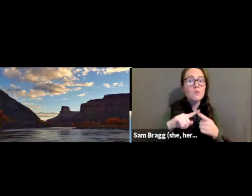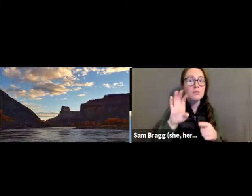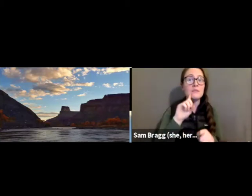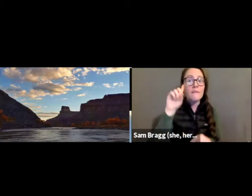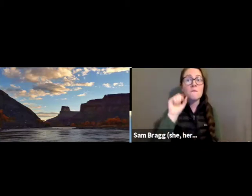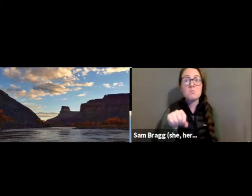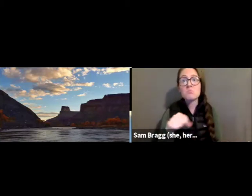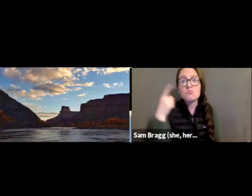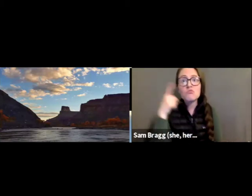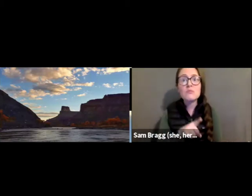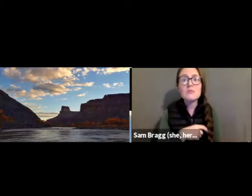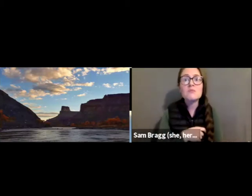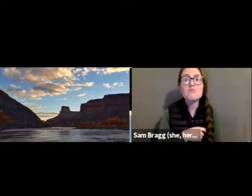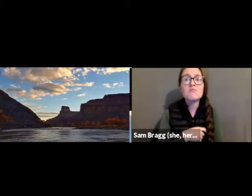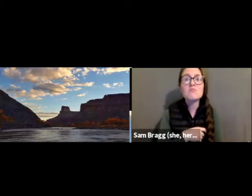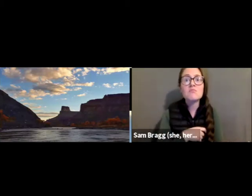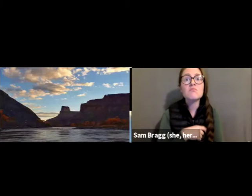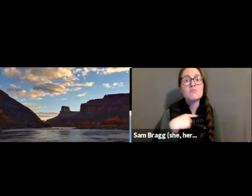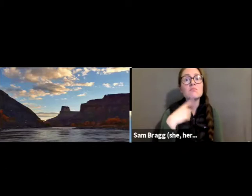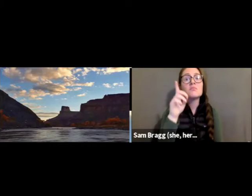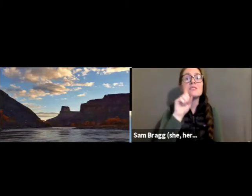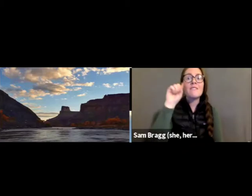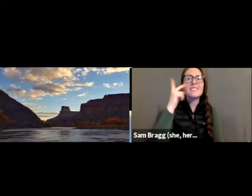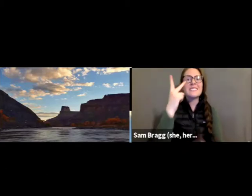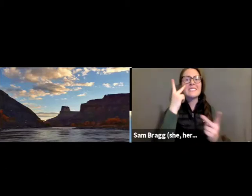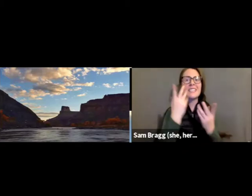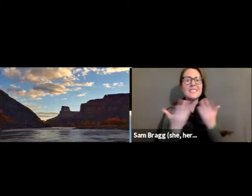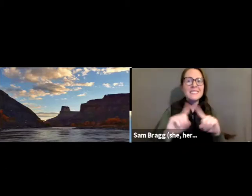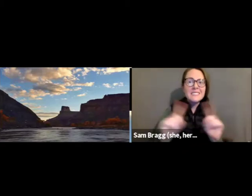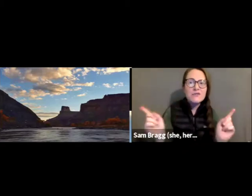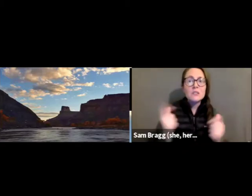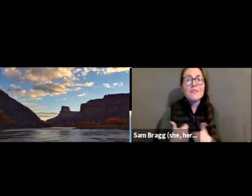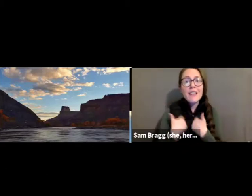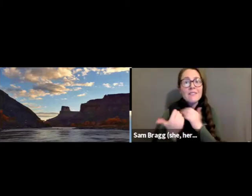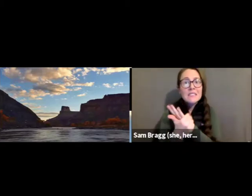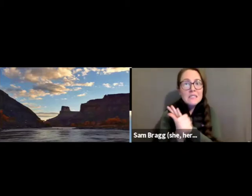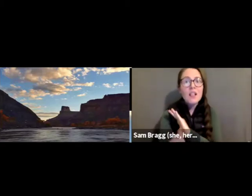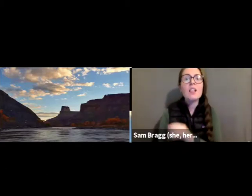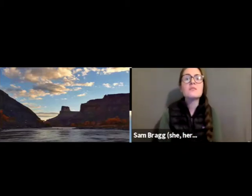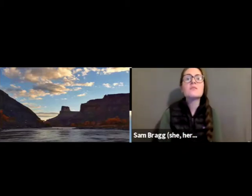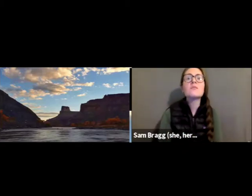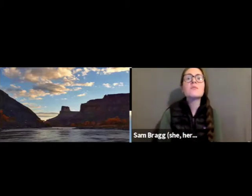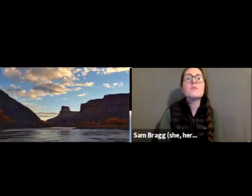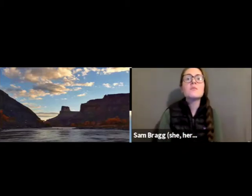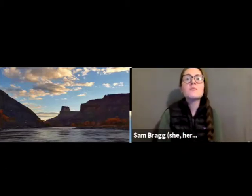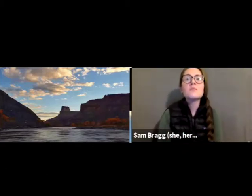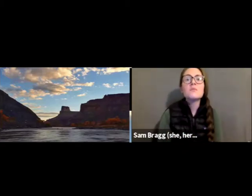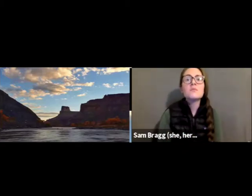Feeling the vibrations from nature. Yeah I agree. Skills.